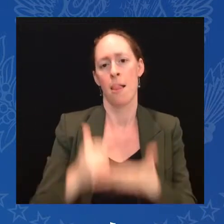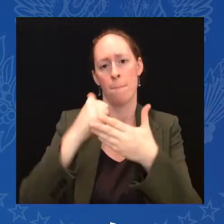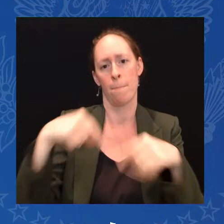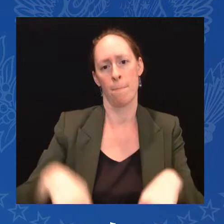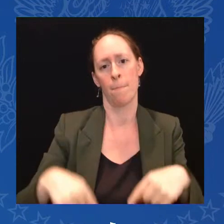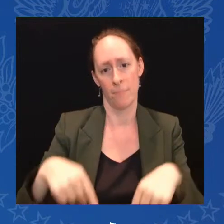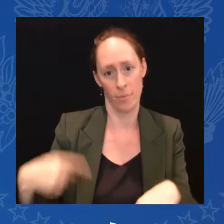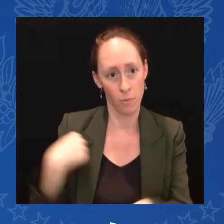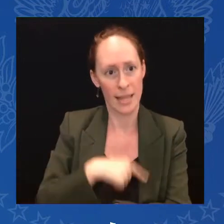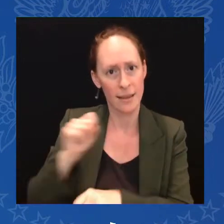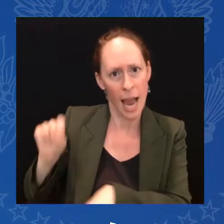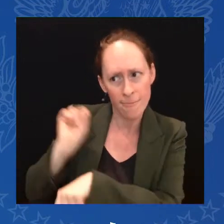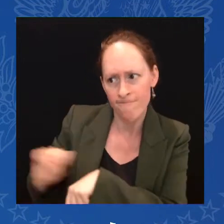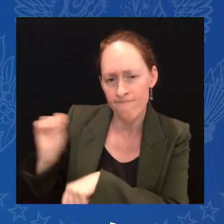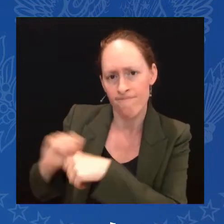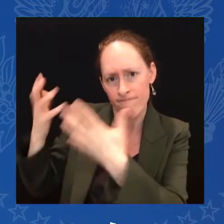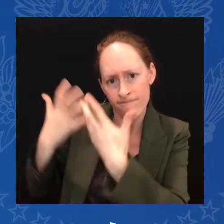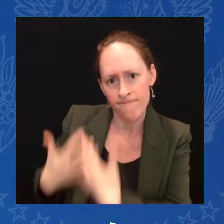So, I thank you all for what you do every day.